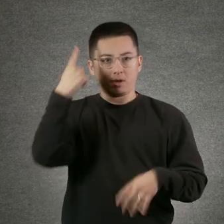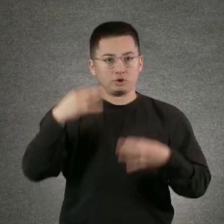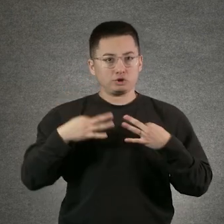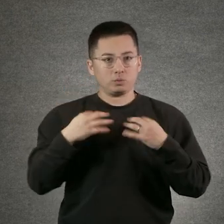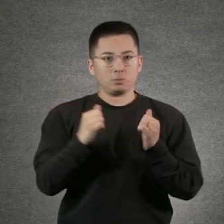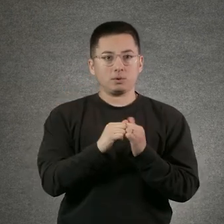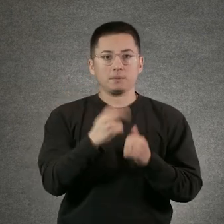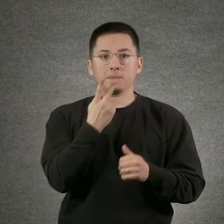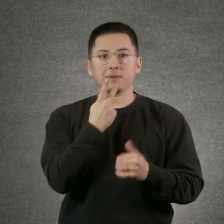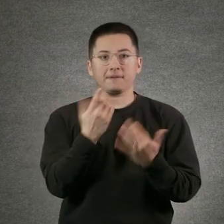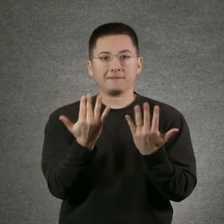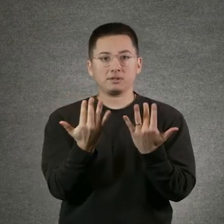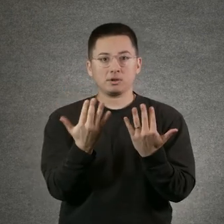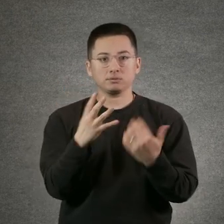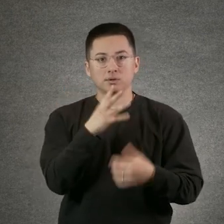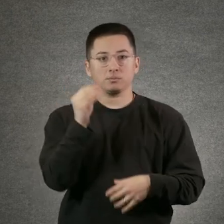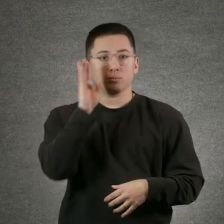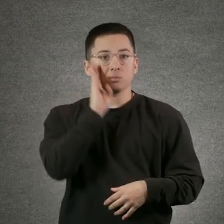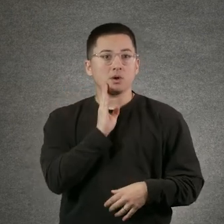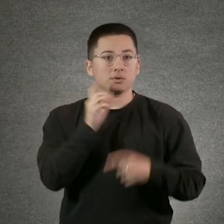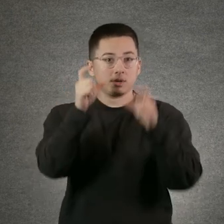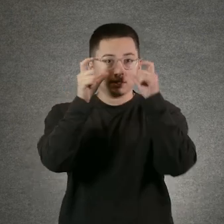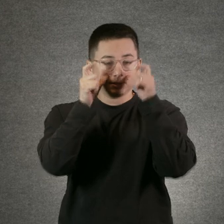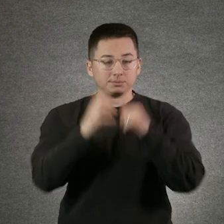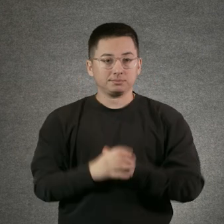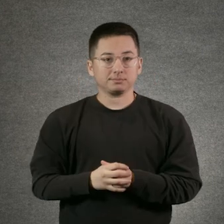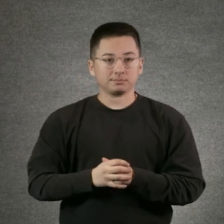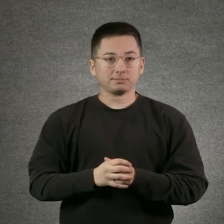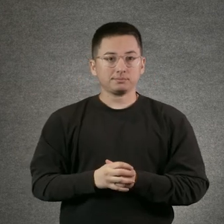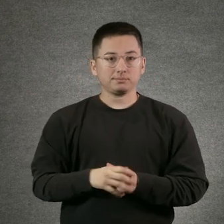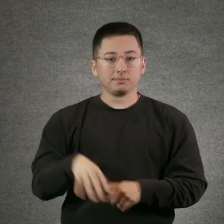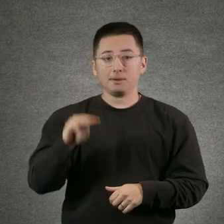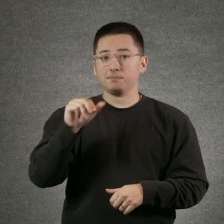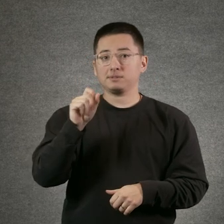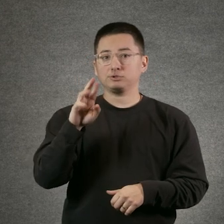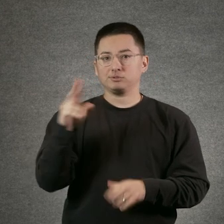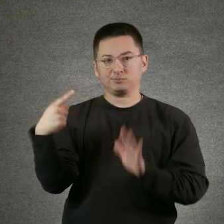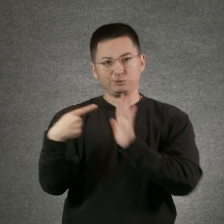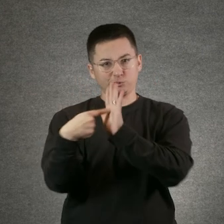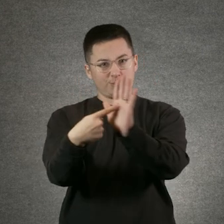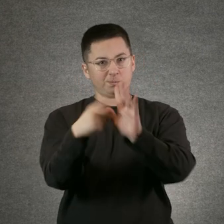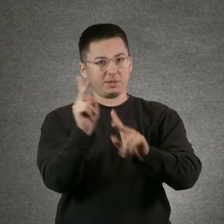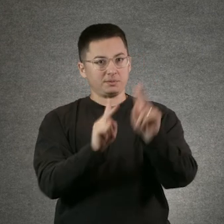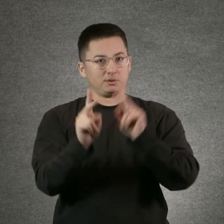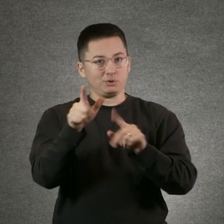with pink fingernails and brown glasses. Master showed people that you can